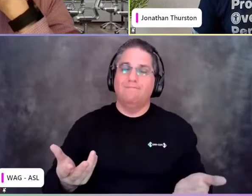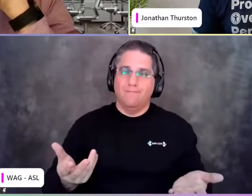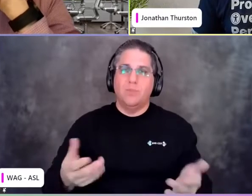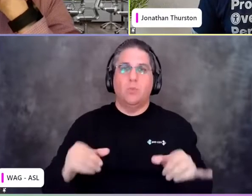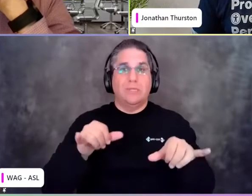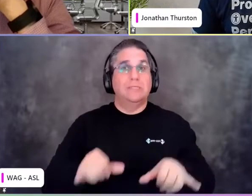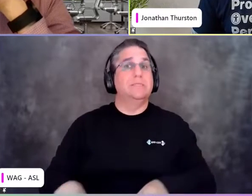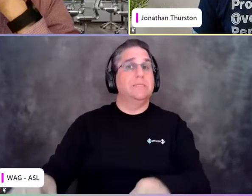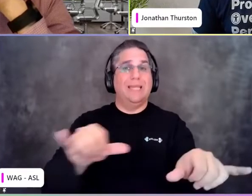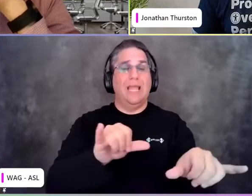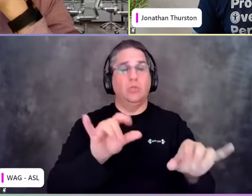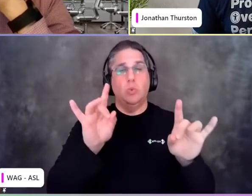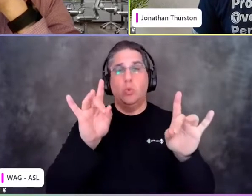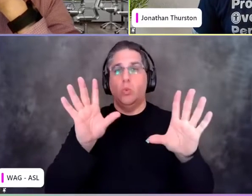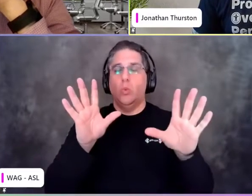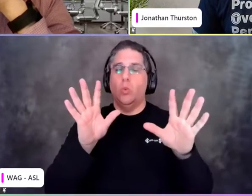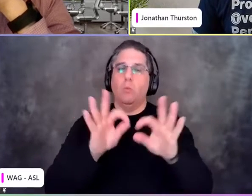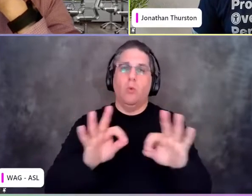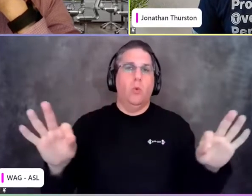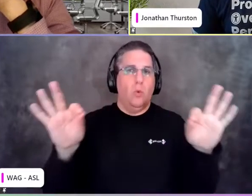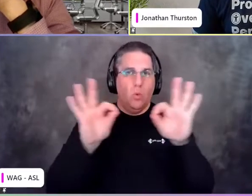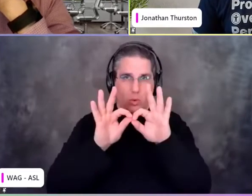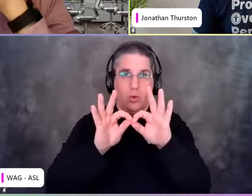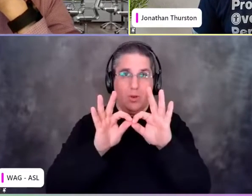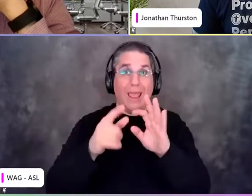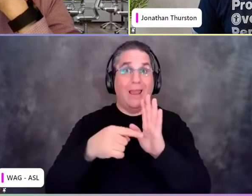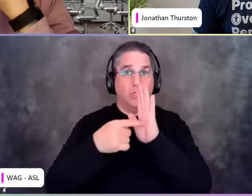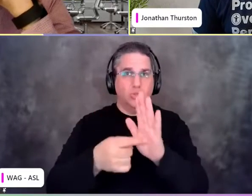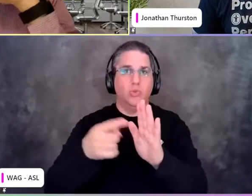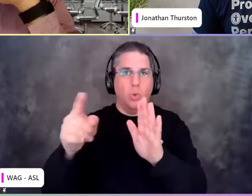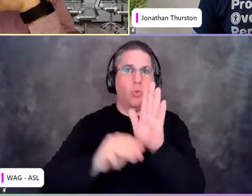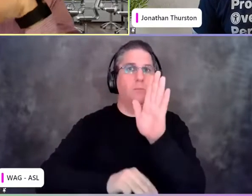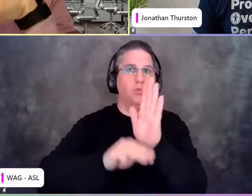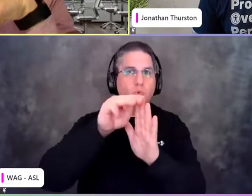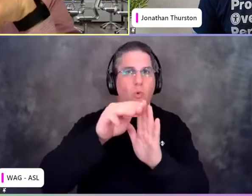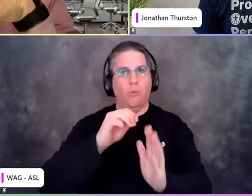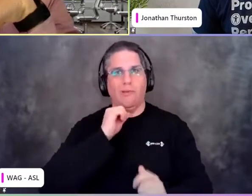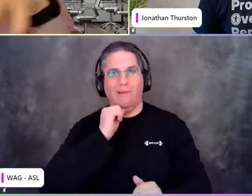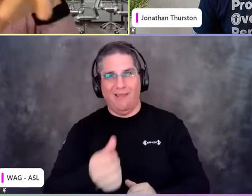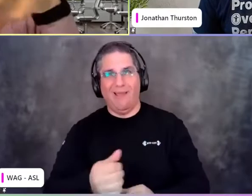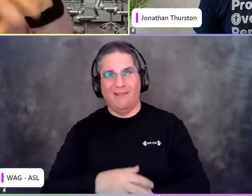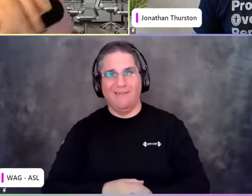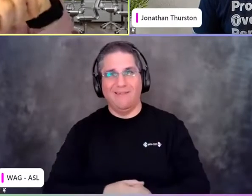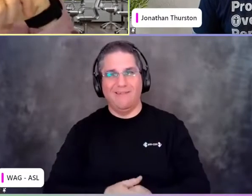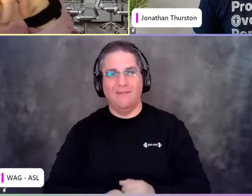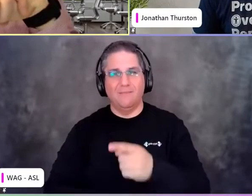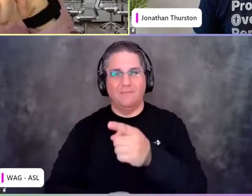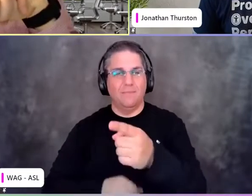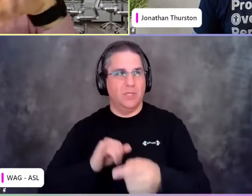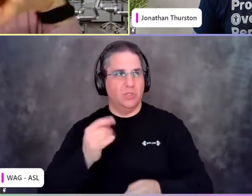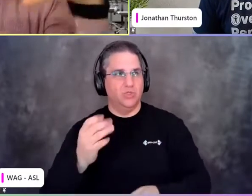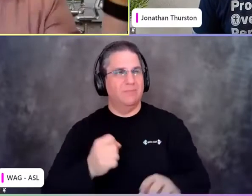follow? Who do you listen to? What sort of processes do you you align with? So standards are extremely important as